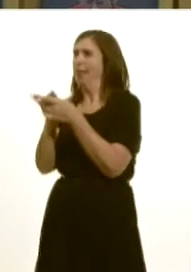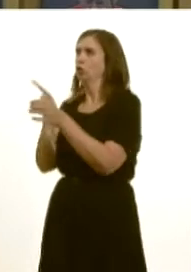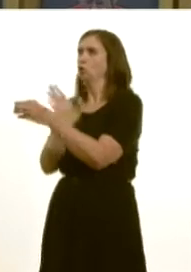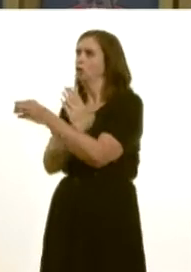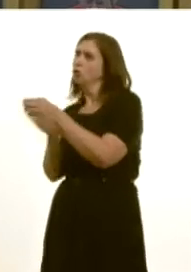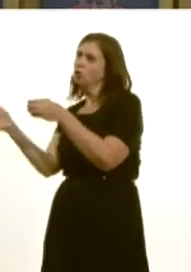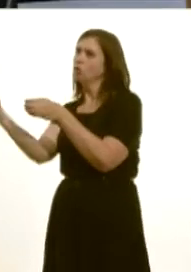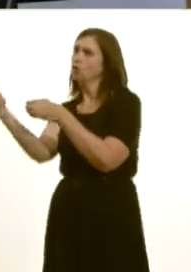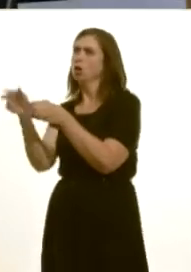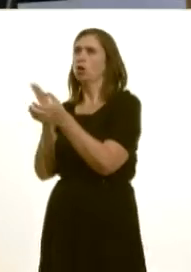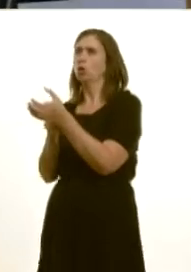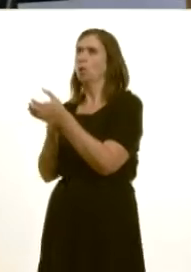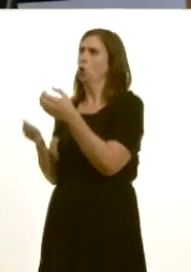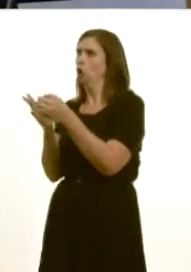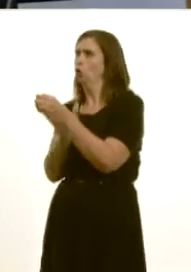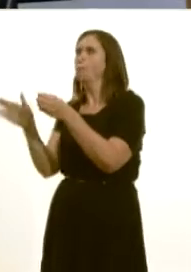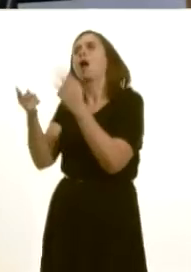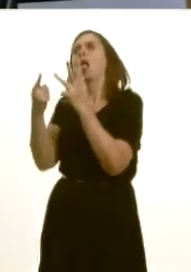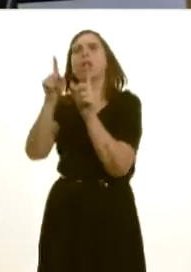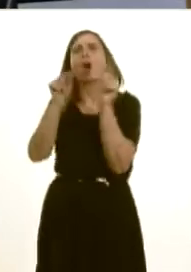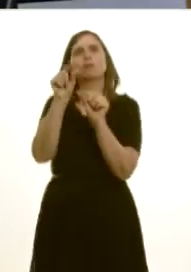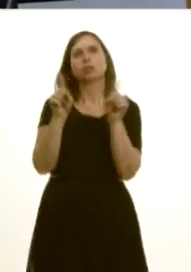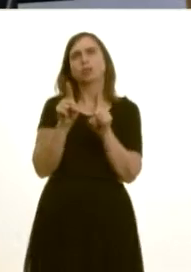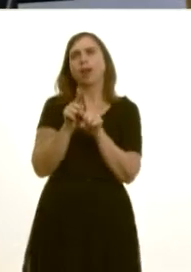Carwyn Jones: Yes, I do agree with the Member on that. I think that a bit of flexibility